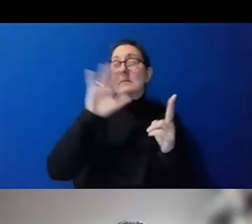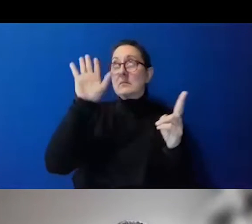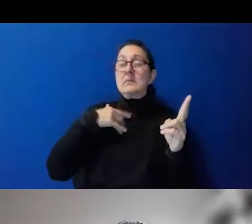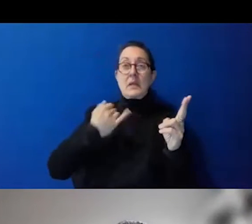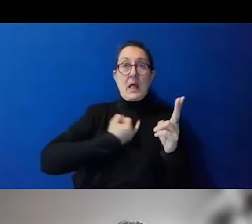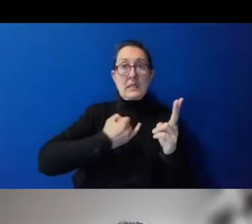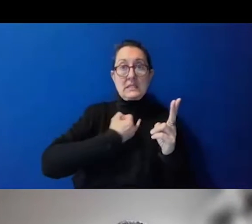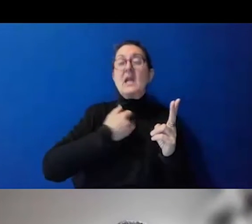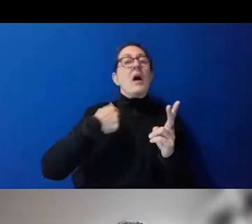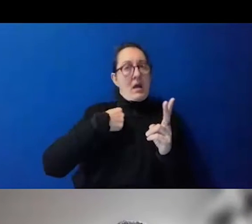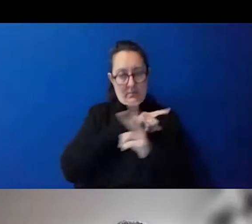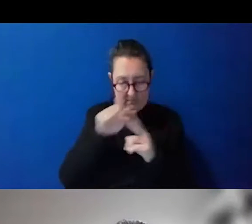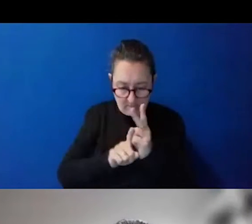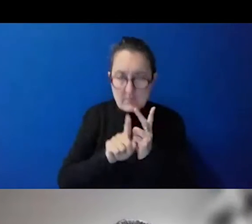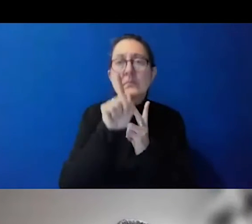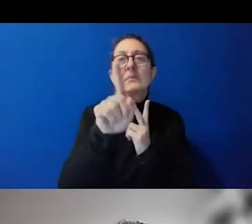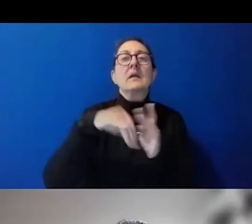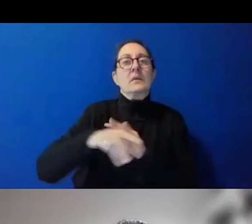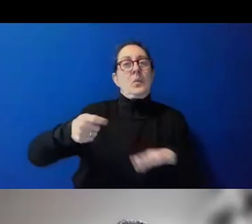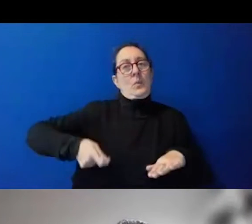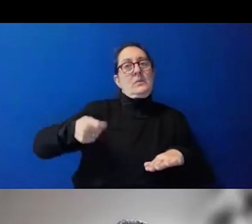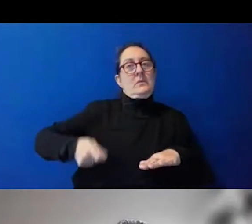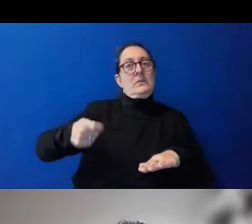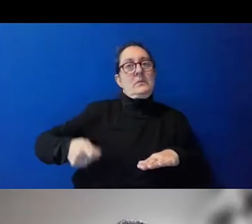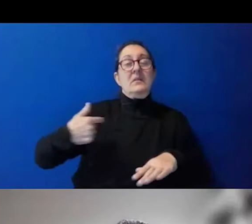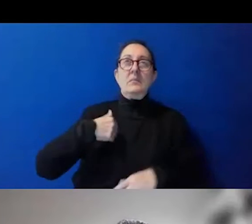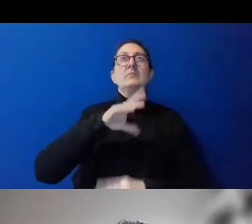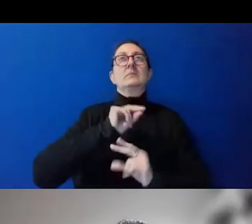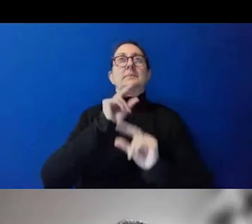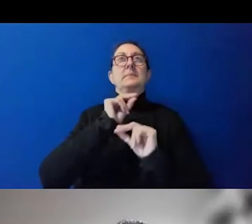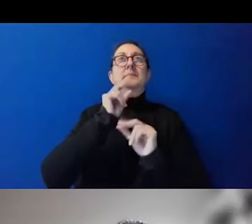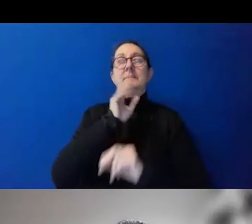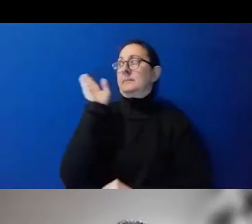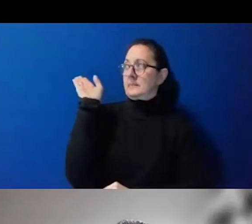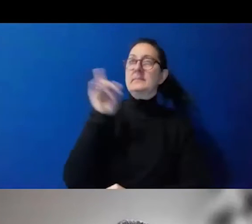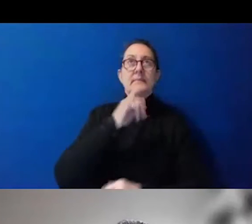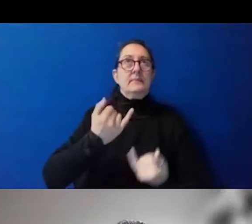plea or a sentence um if a tri if a young person says they're not guilty I would appear for them